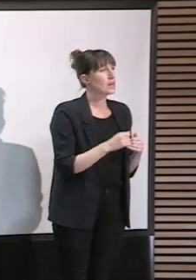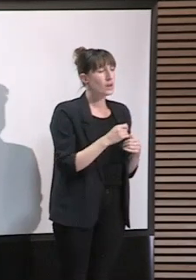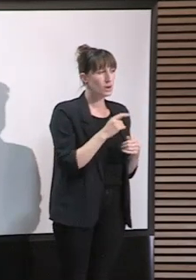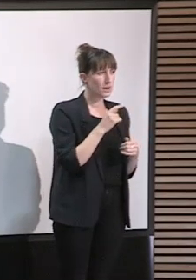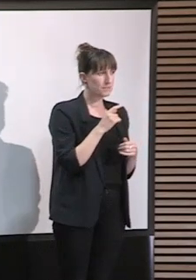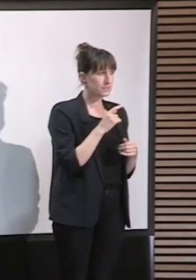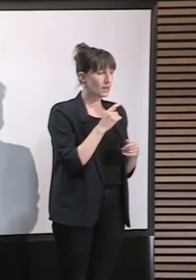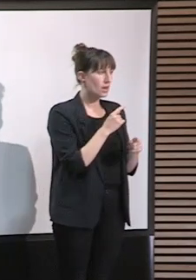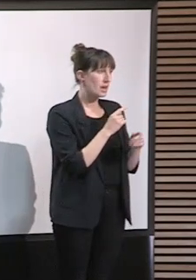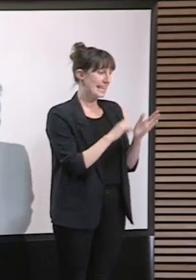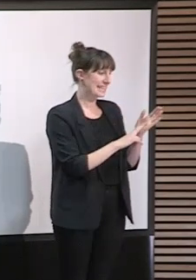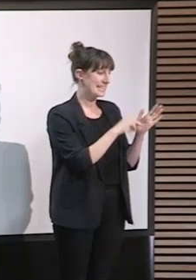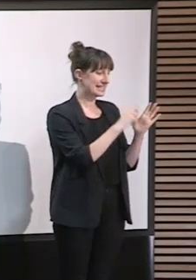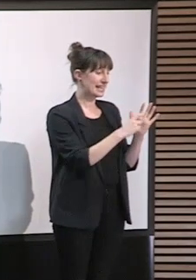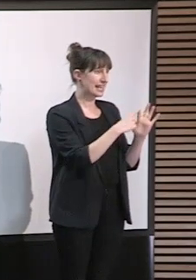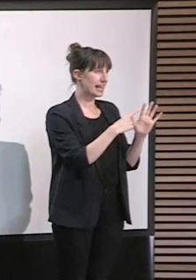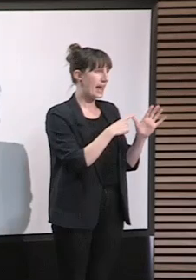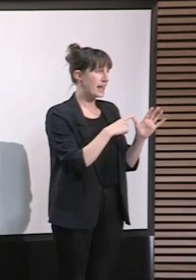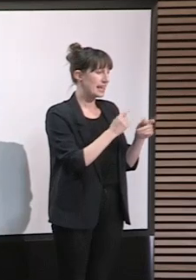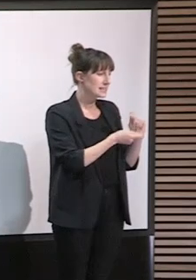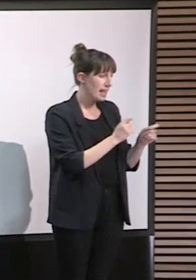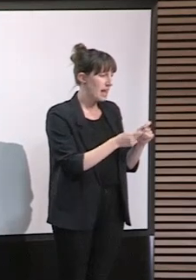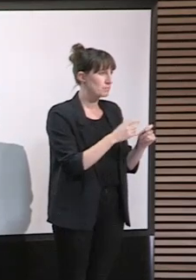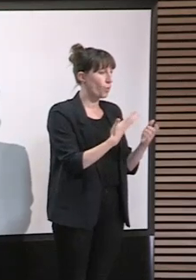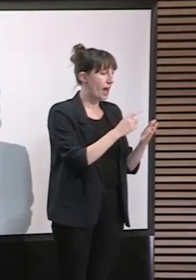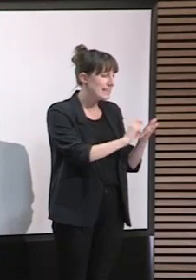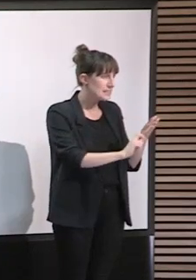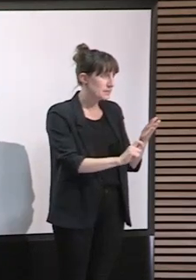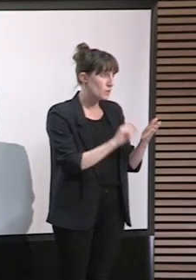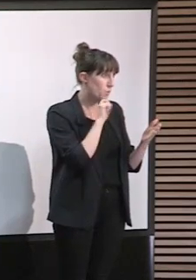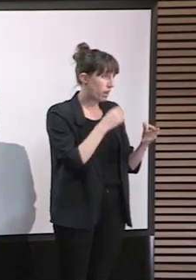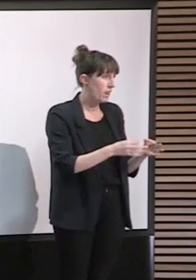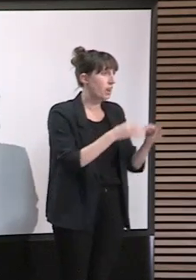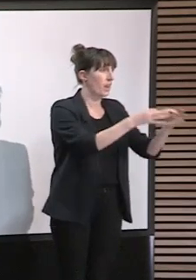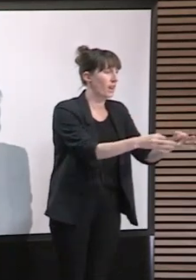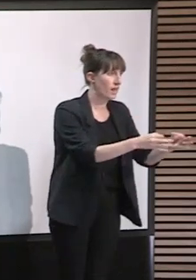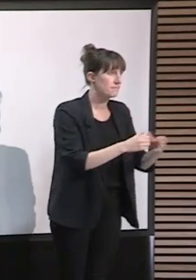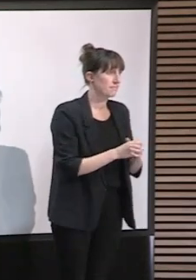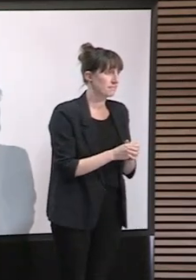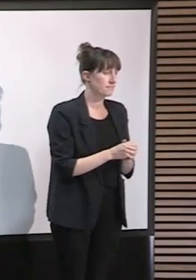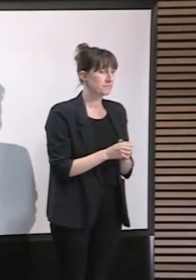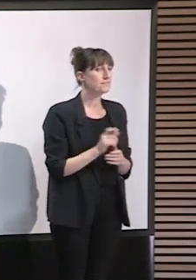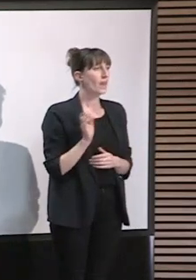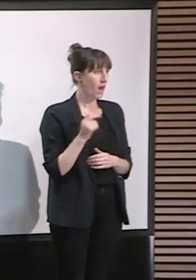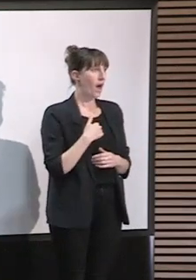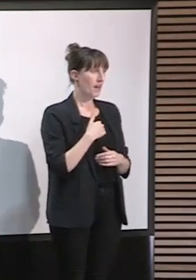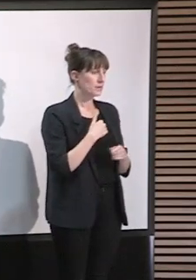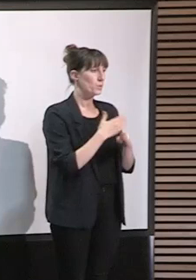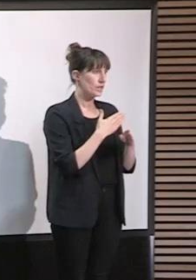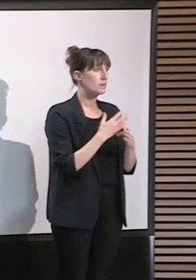allow any returns to -- students to return to school